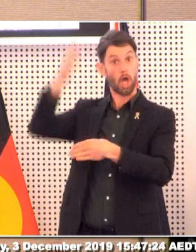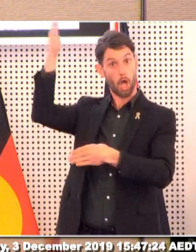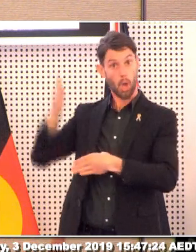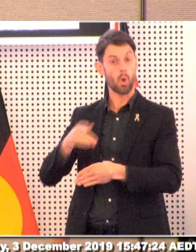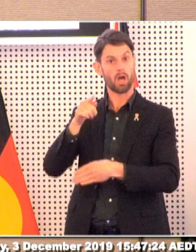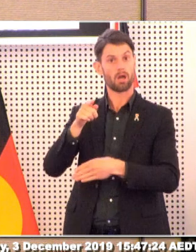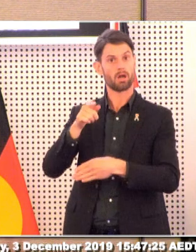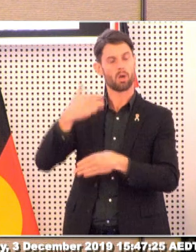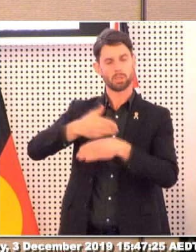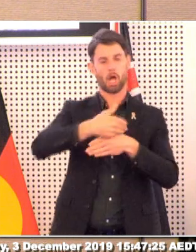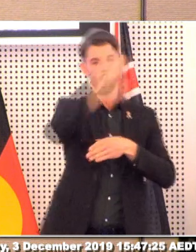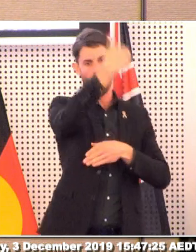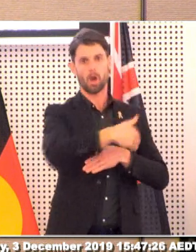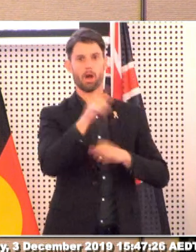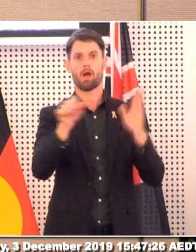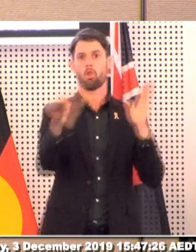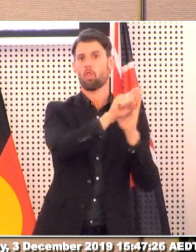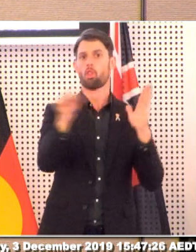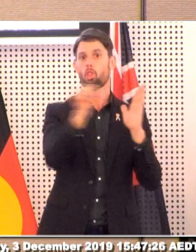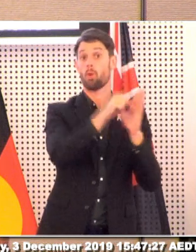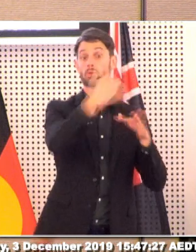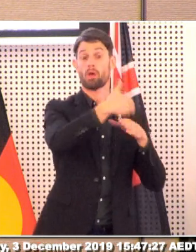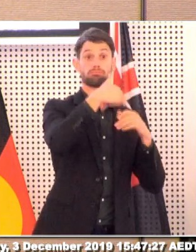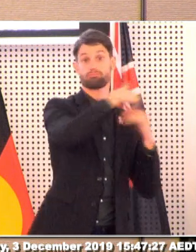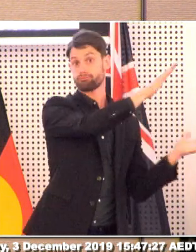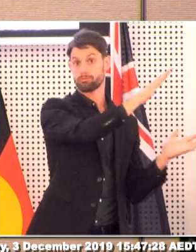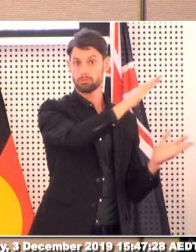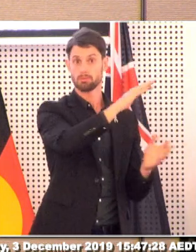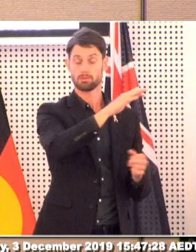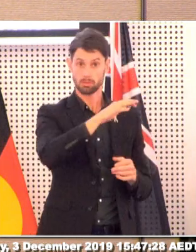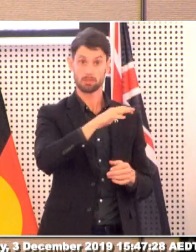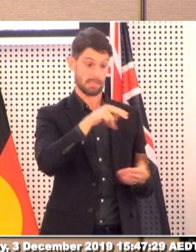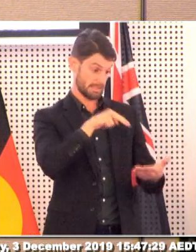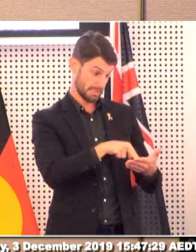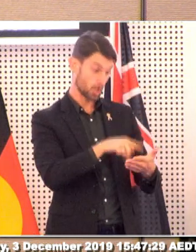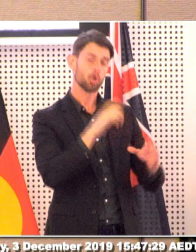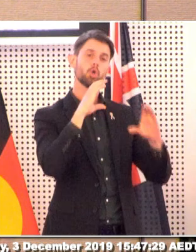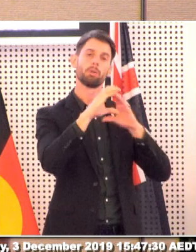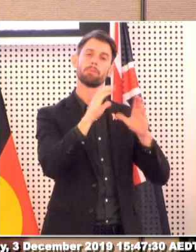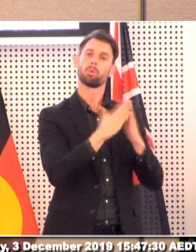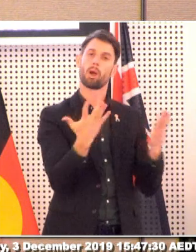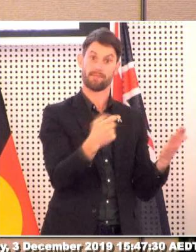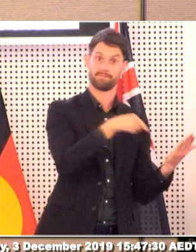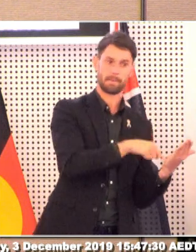head, and yet that wasn’t reported – that wasn’t considered an incident because that was kind of normal behaviour for him.